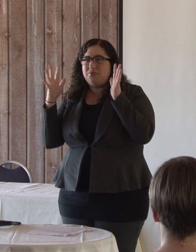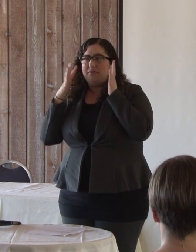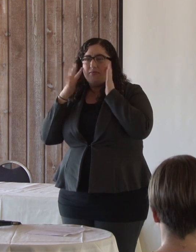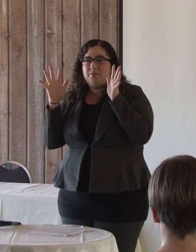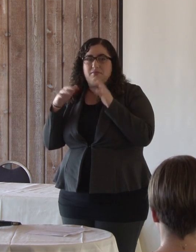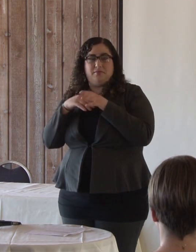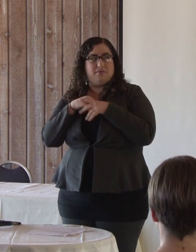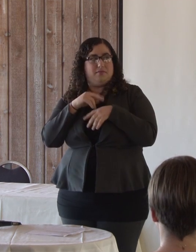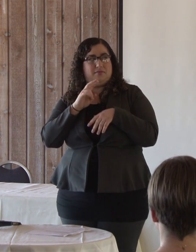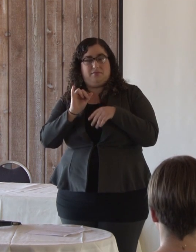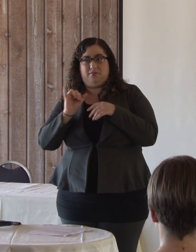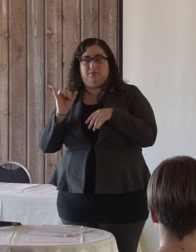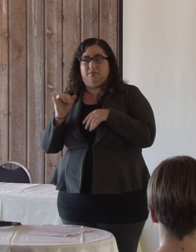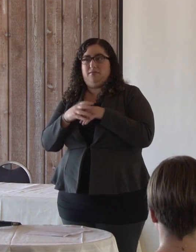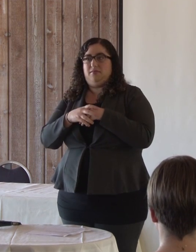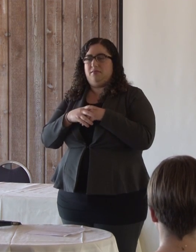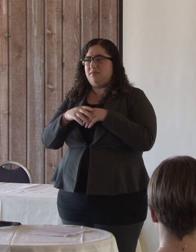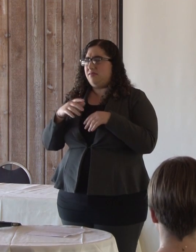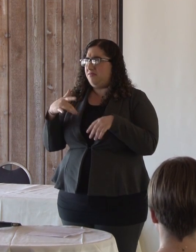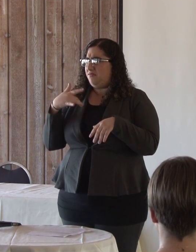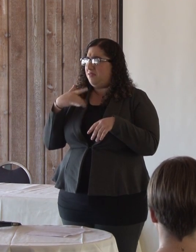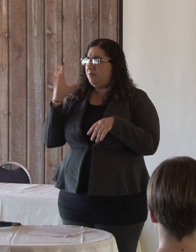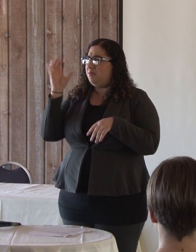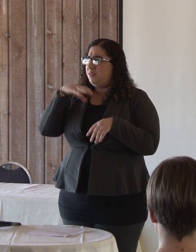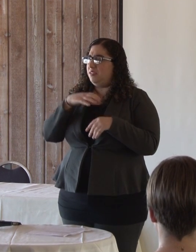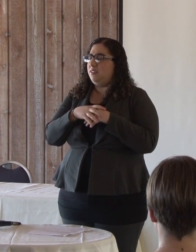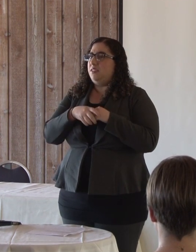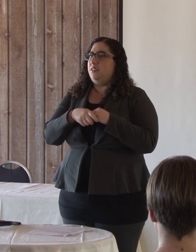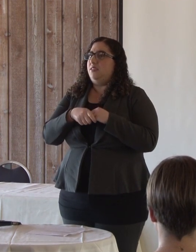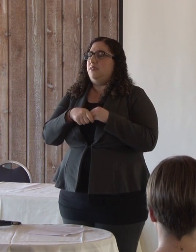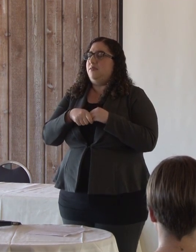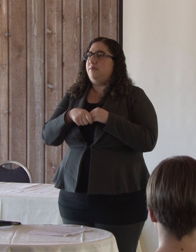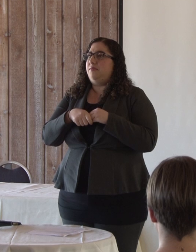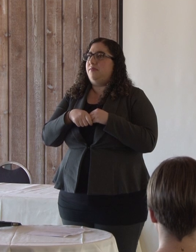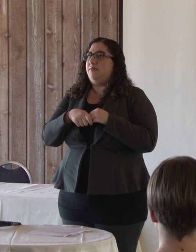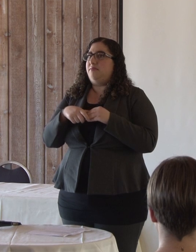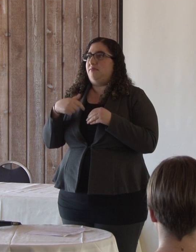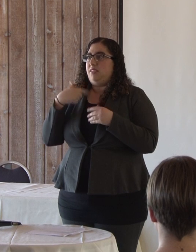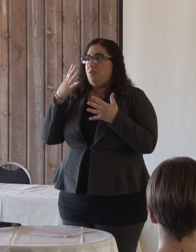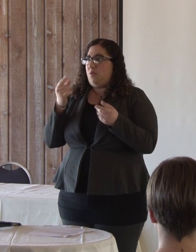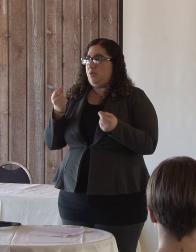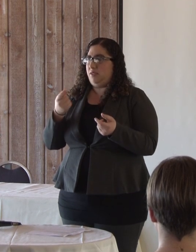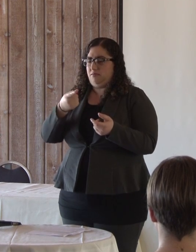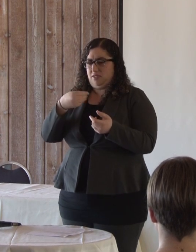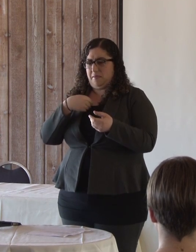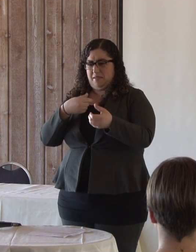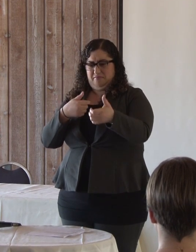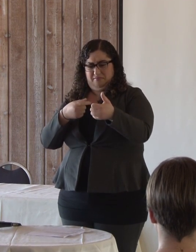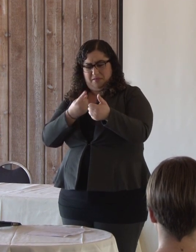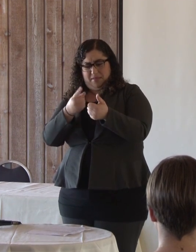It was just me alone in the box. I would hear these vibrations and feel these vibrations.